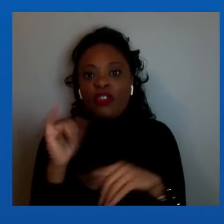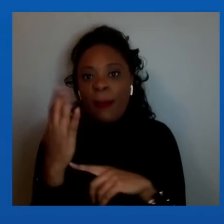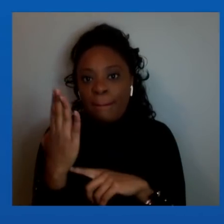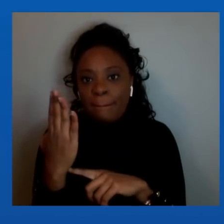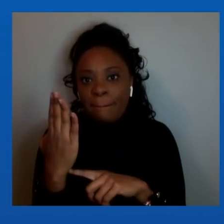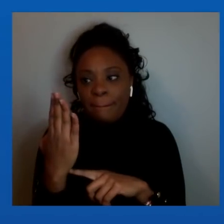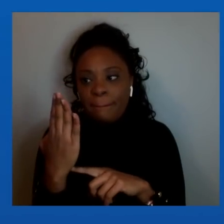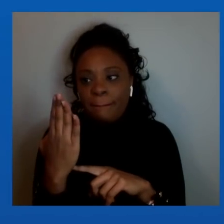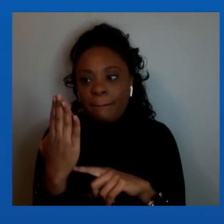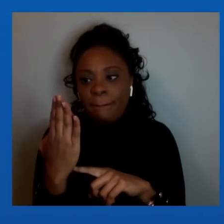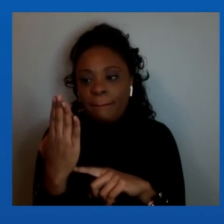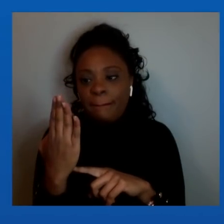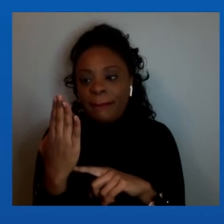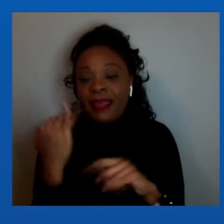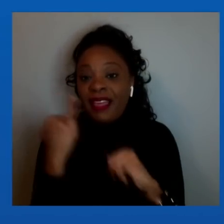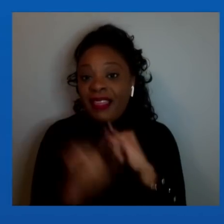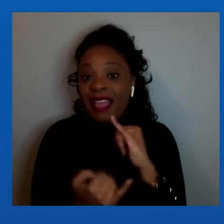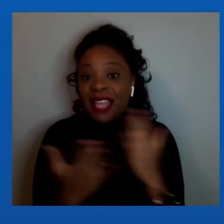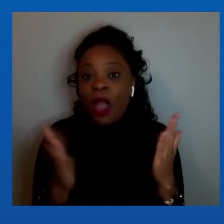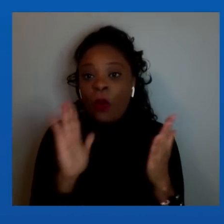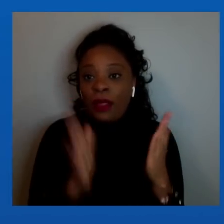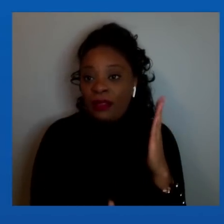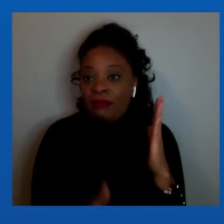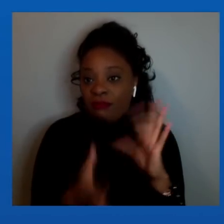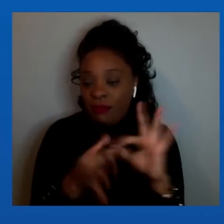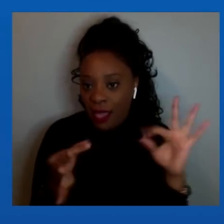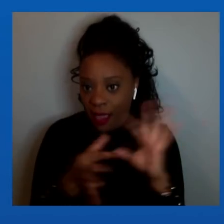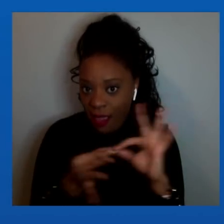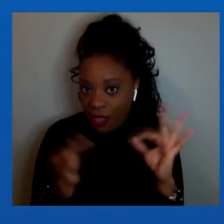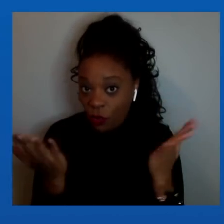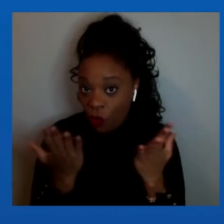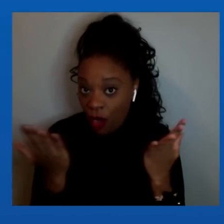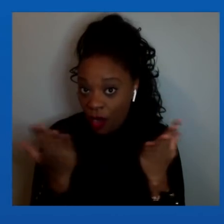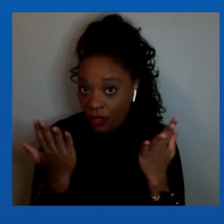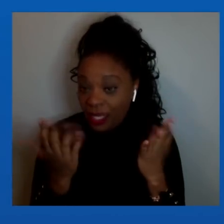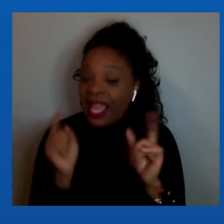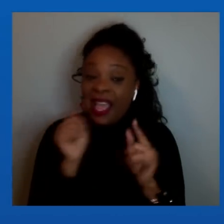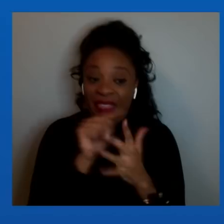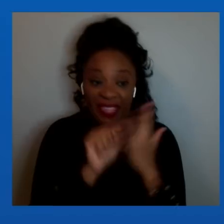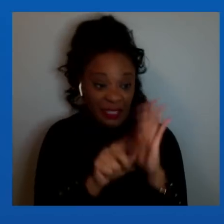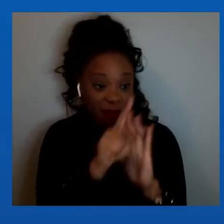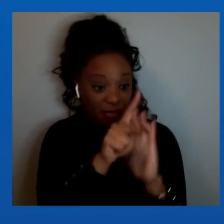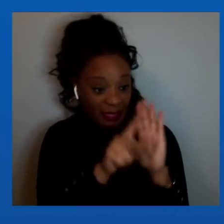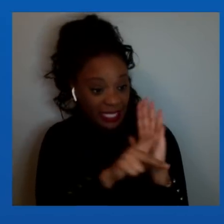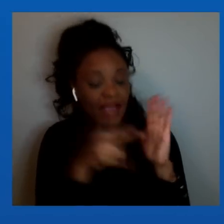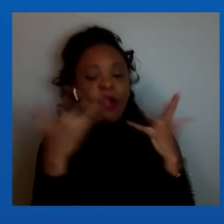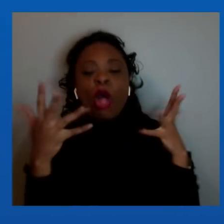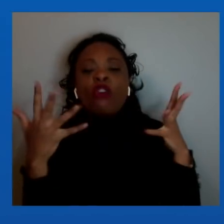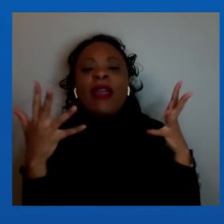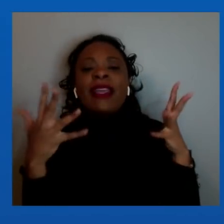The last thing I'll say is these policies have already done enormous good.